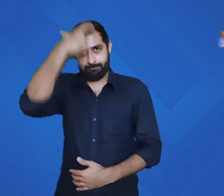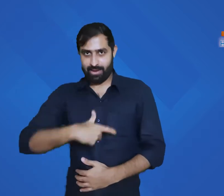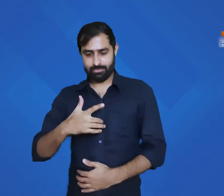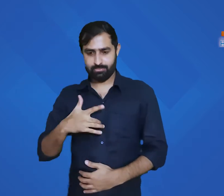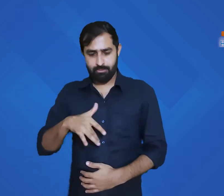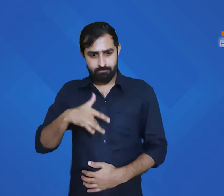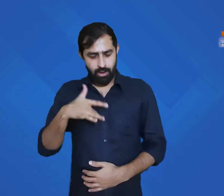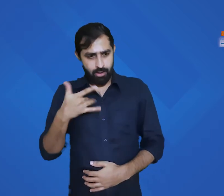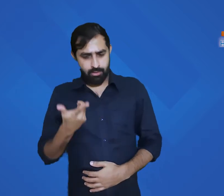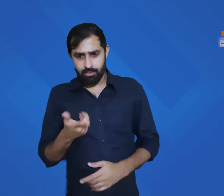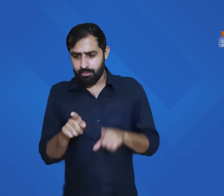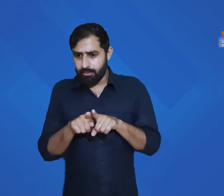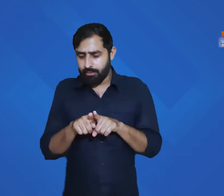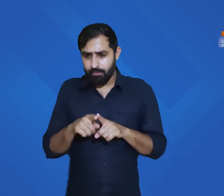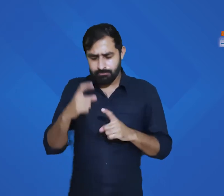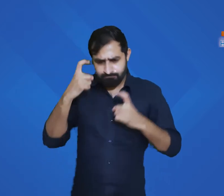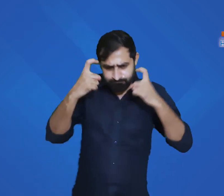Language helps to define us.